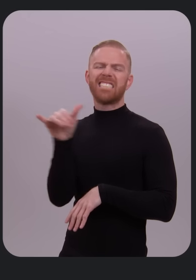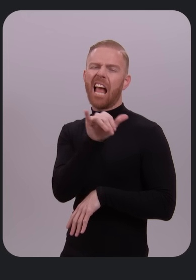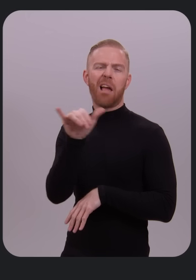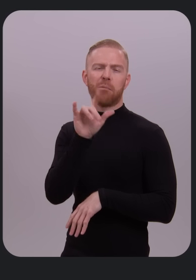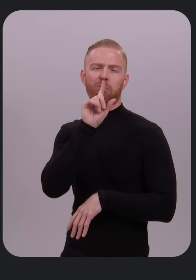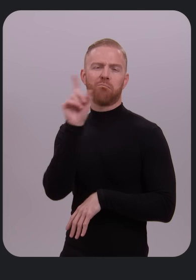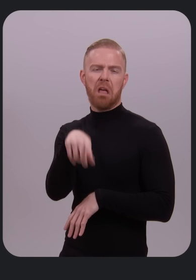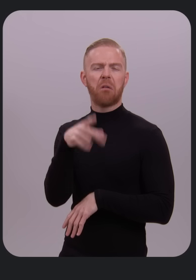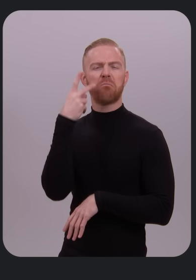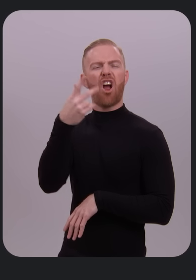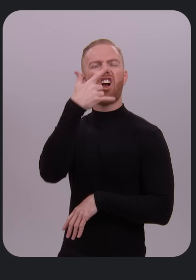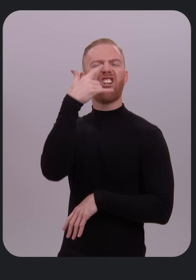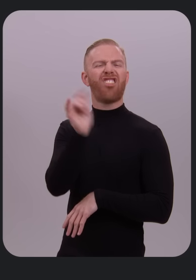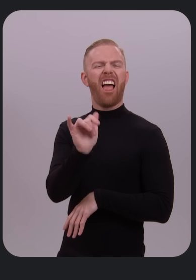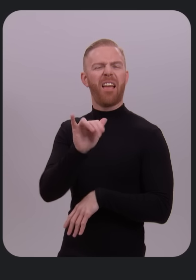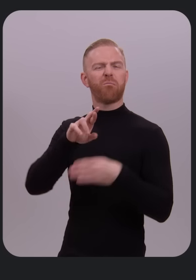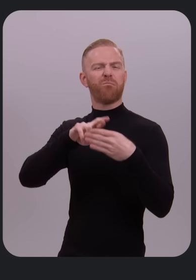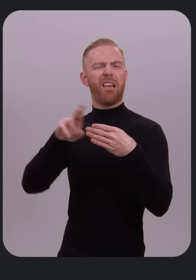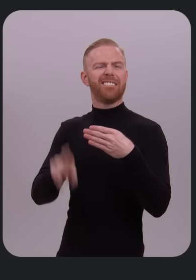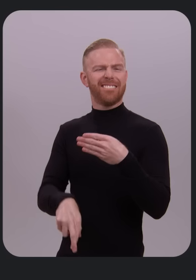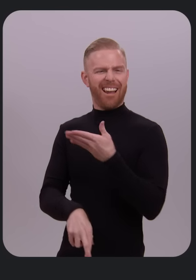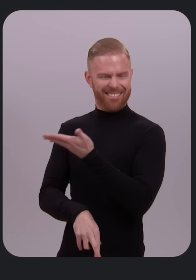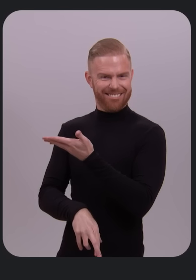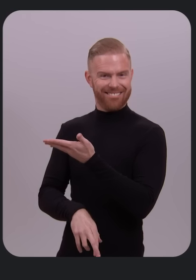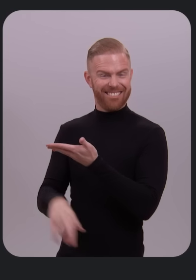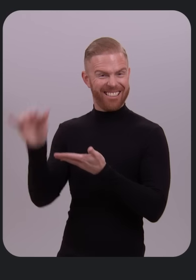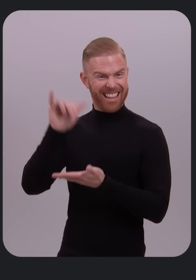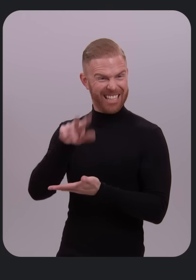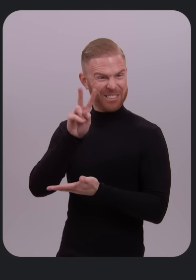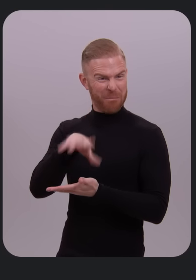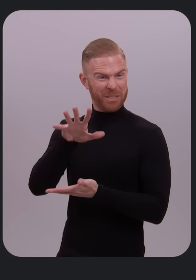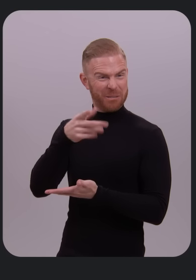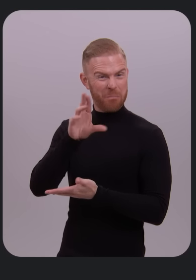And here's what Gemini generates. Whoa.